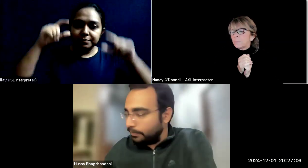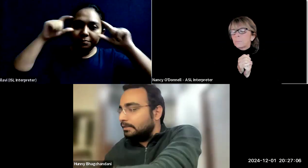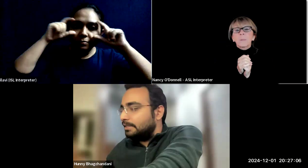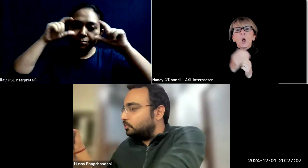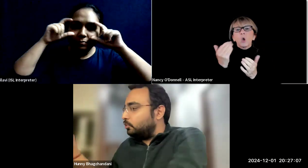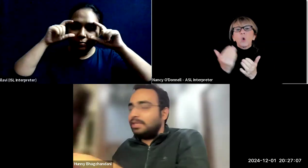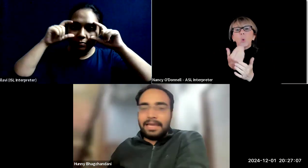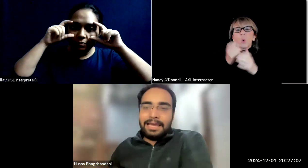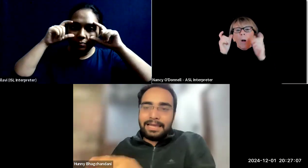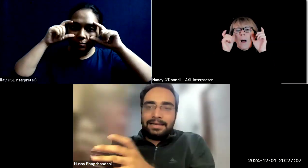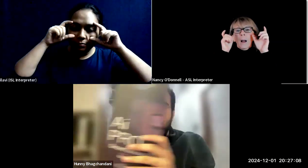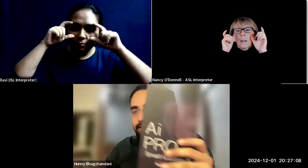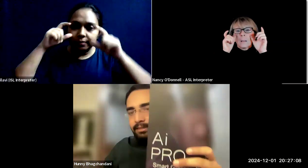This Jyoti AI